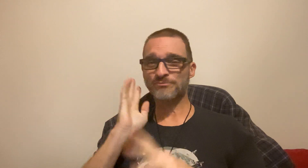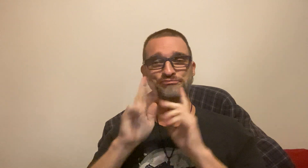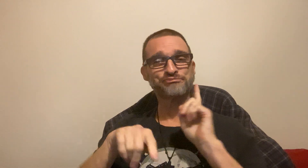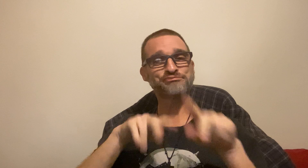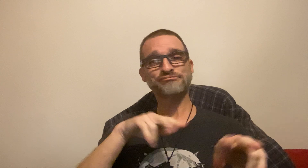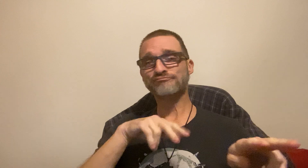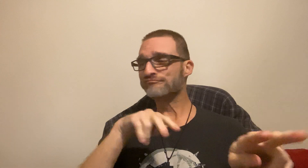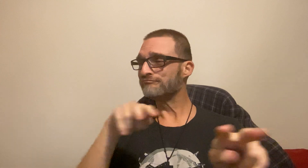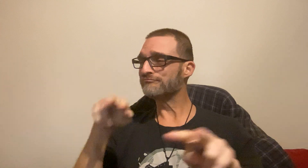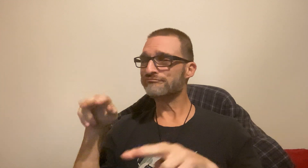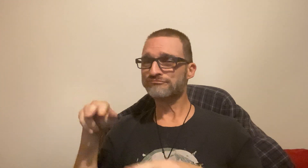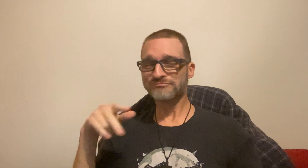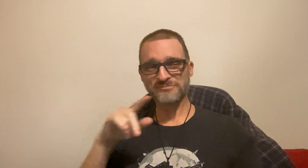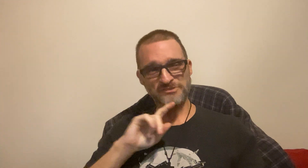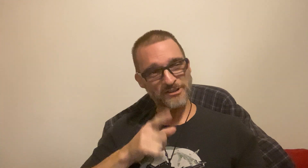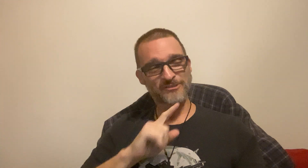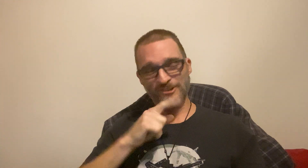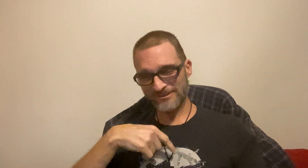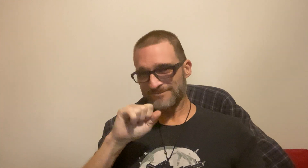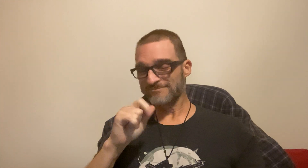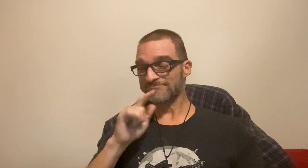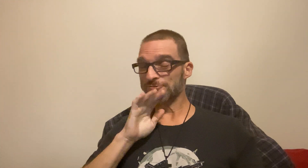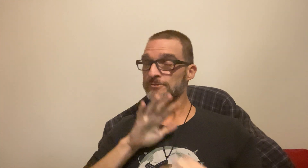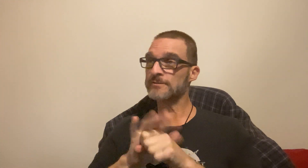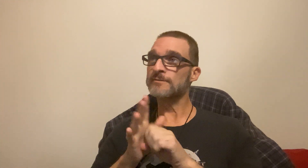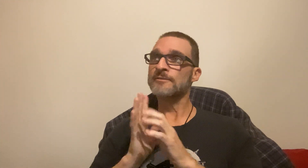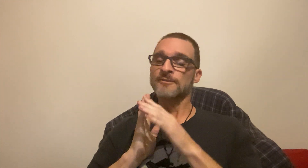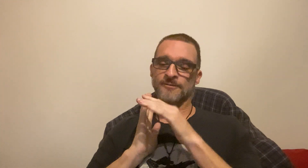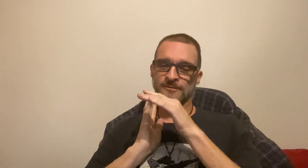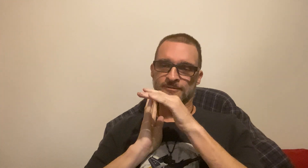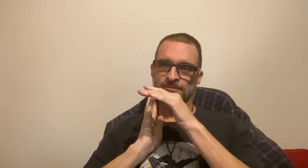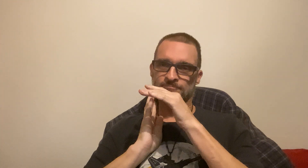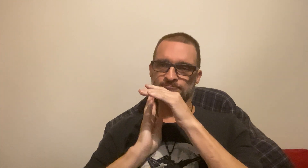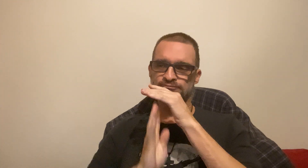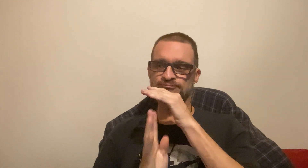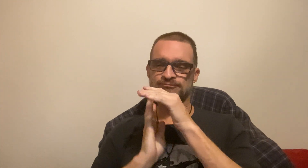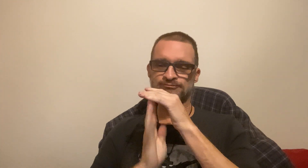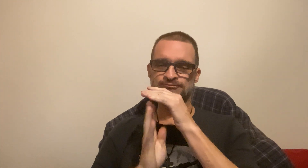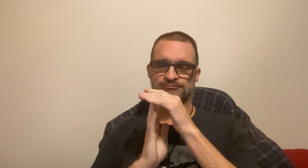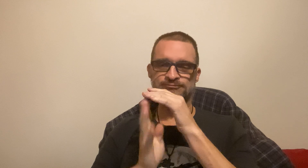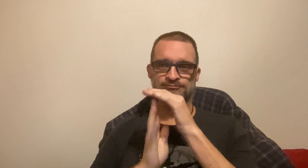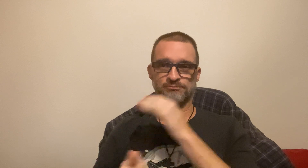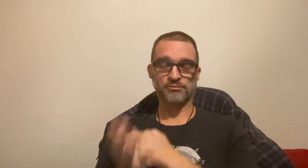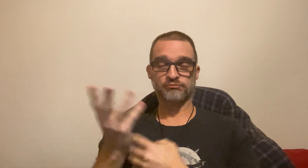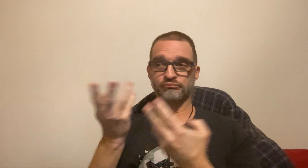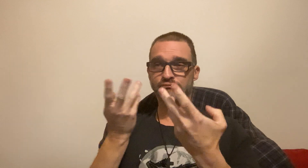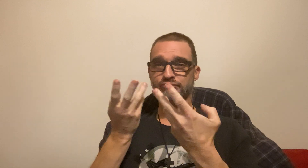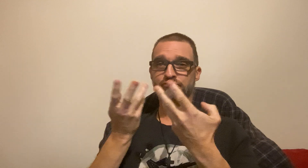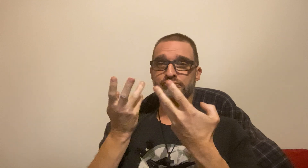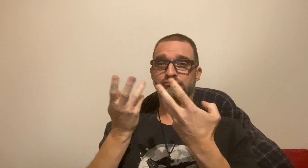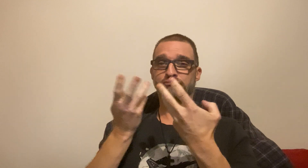I told her just keep setting it up and people will be coming anyways and looking around. My wife asked if I was really sure about it? I told her yea, it's really going to happen. Sure enough there was a large crowd coming in.